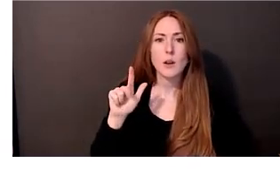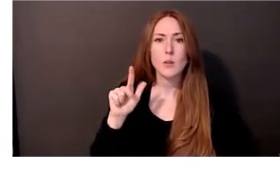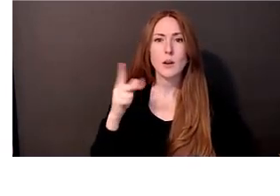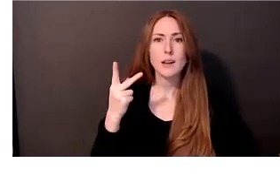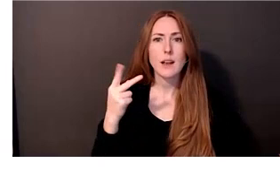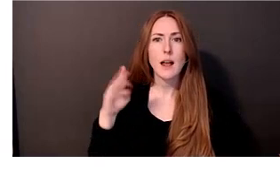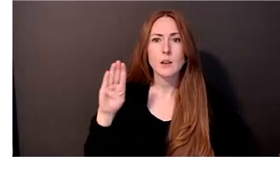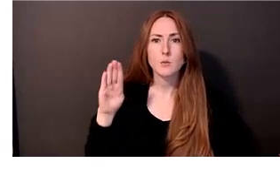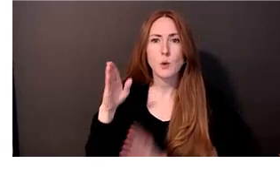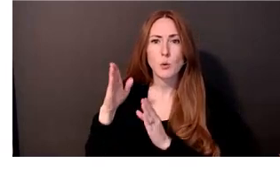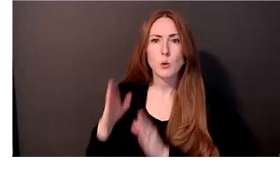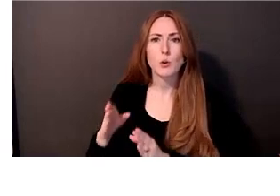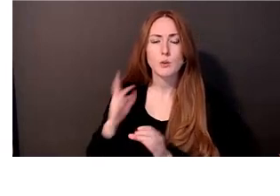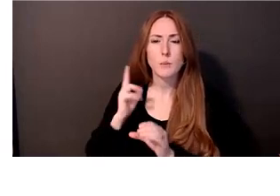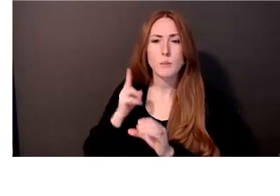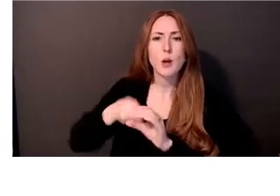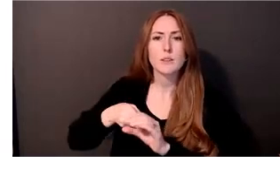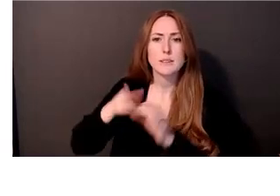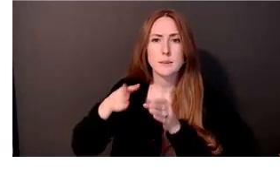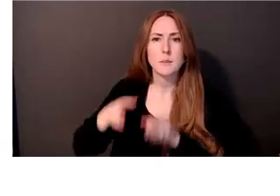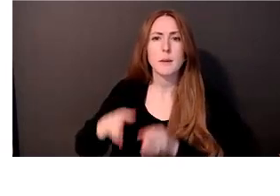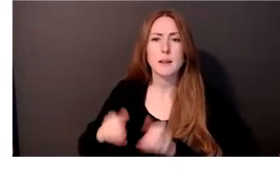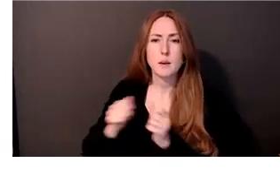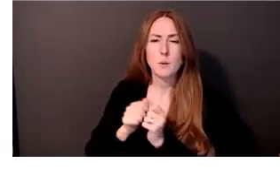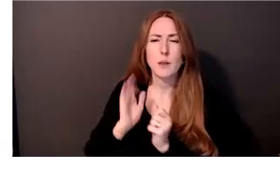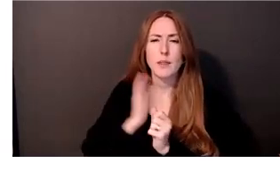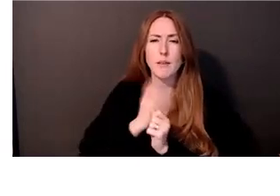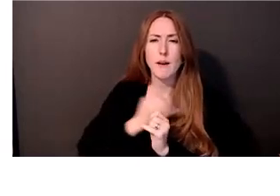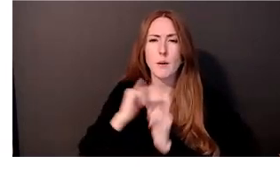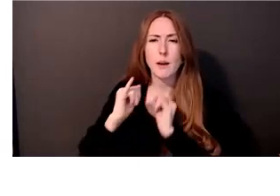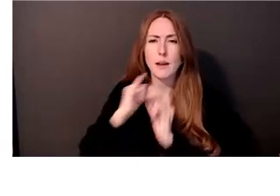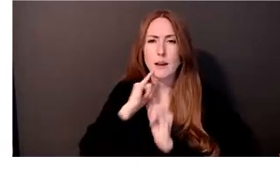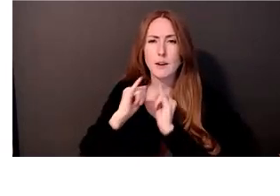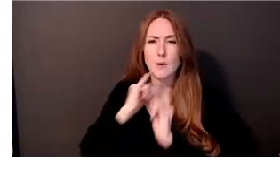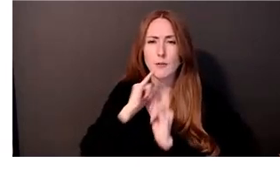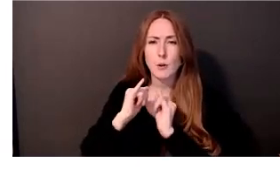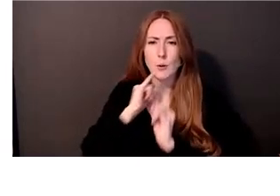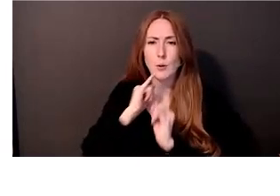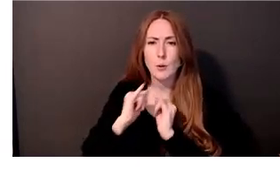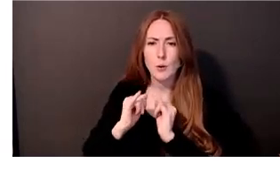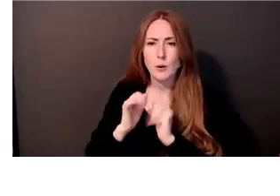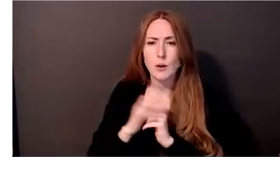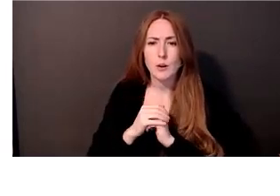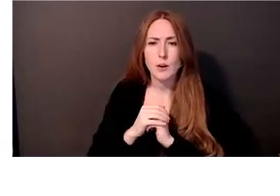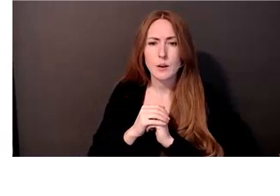participated in the interview. And interview guide consists of 20 questions